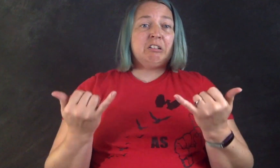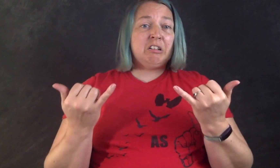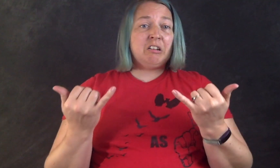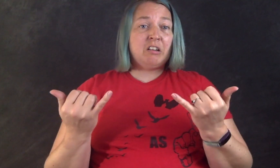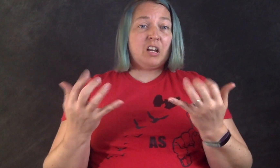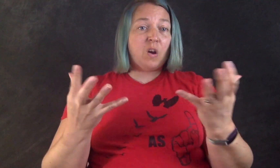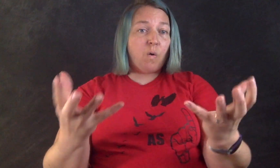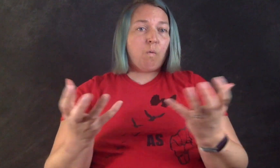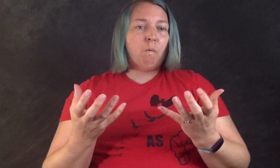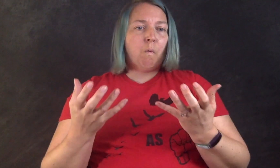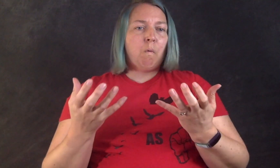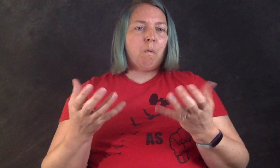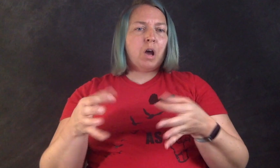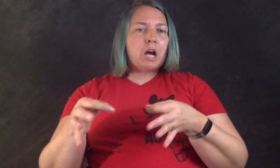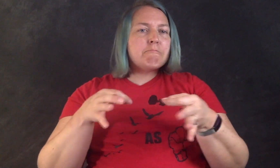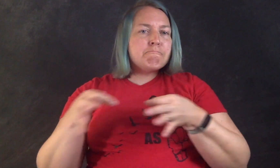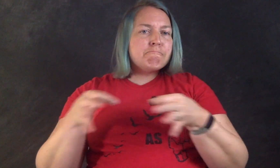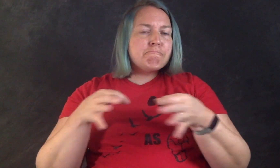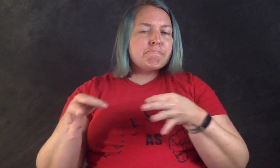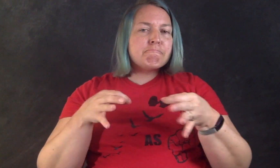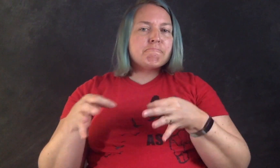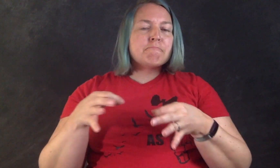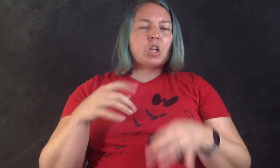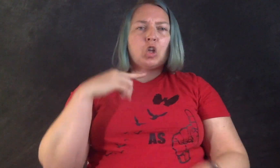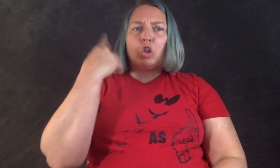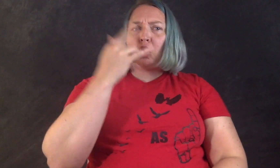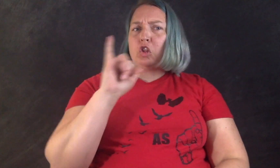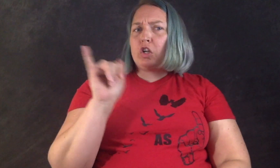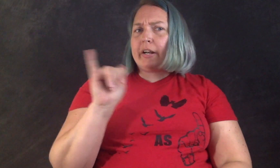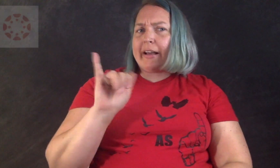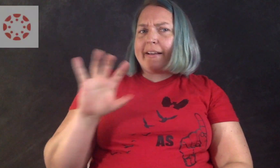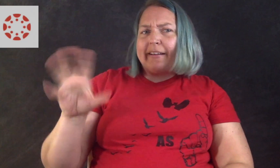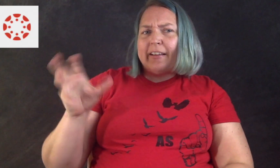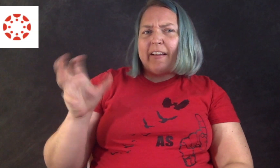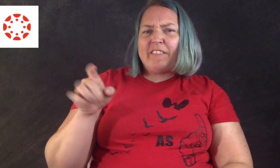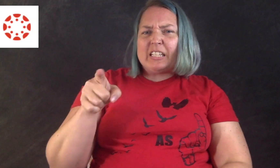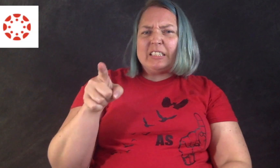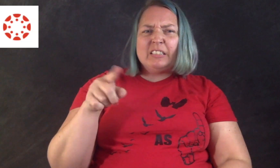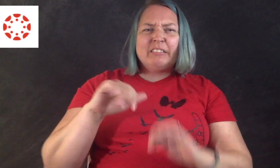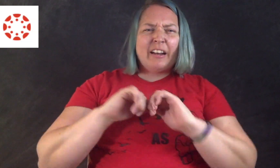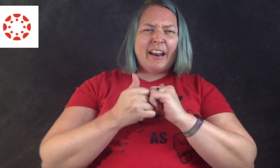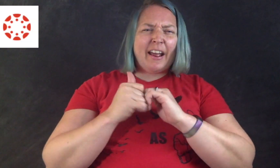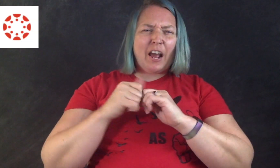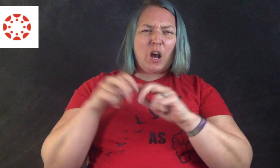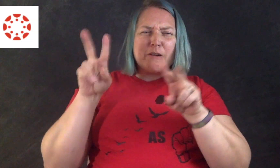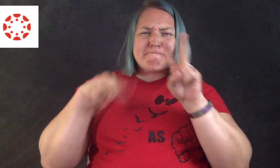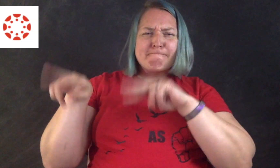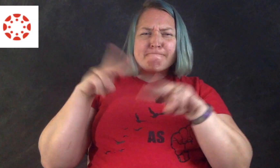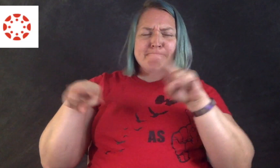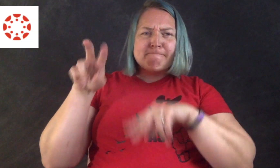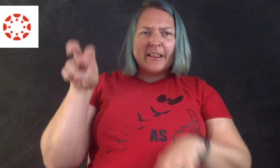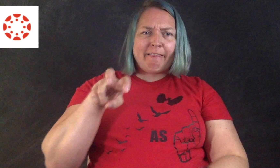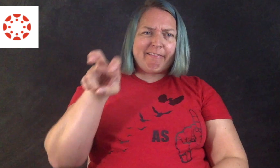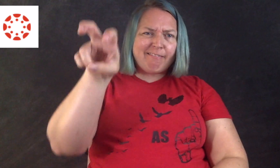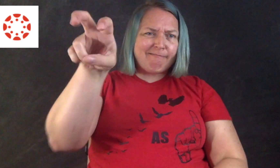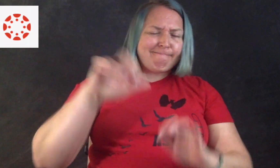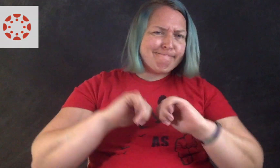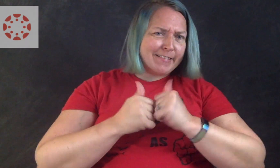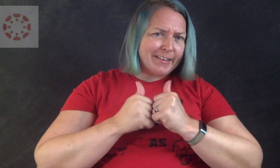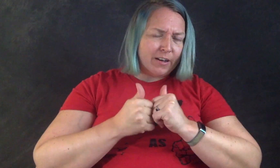Now I want to explain Canvas and how to navigate that for my class.